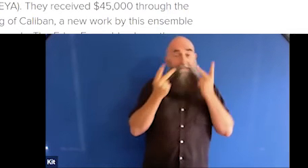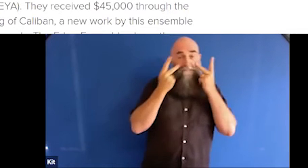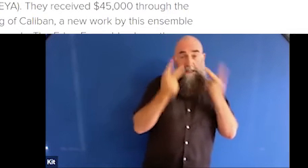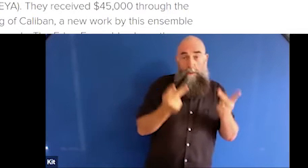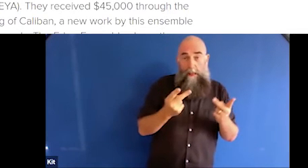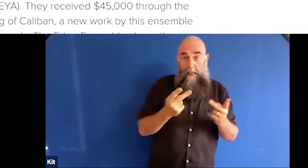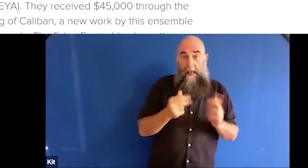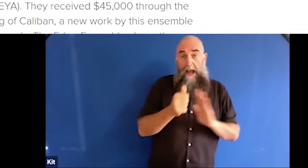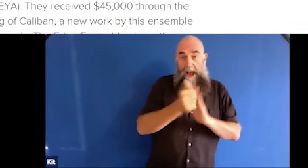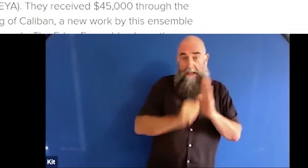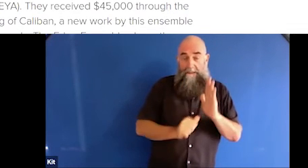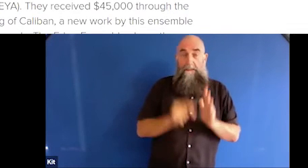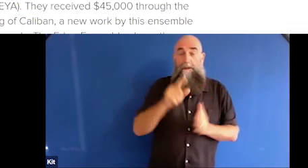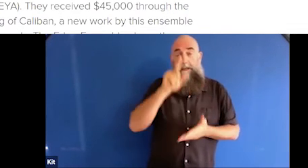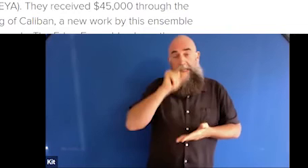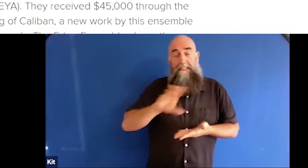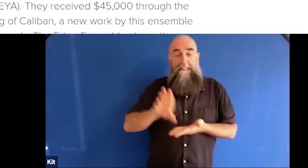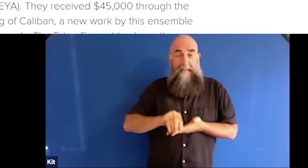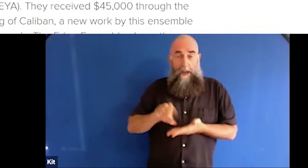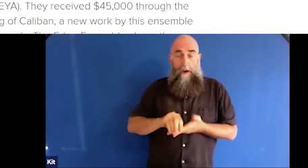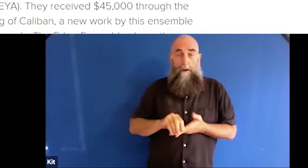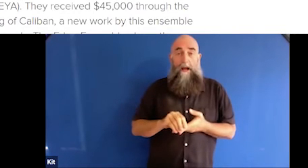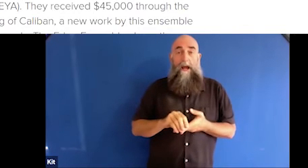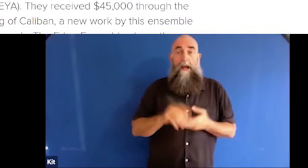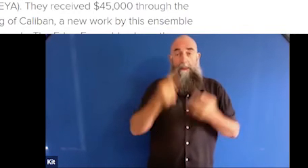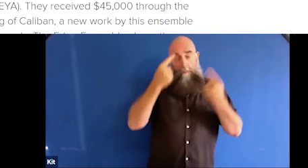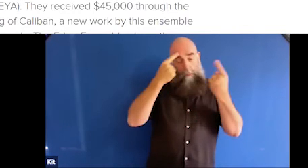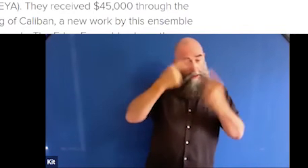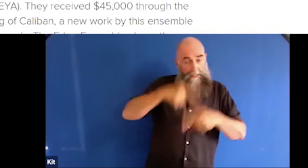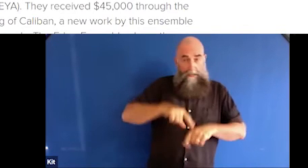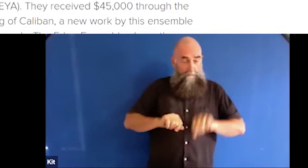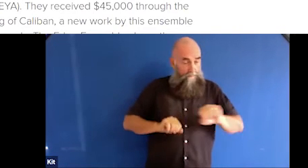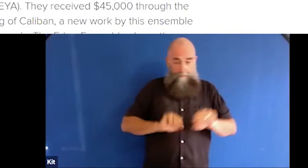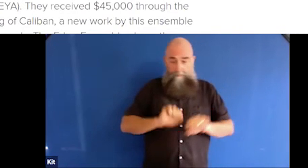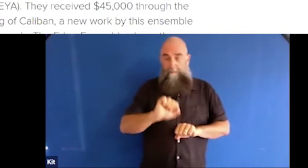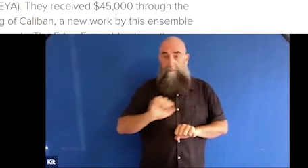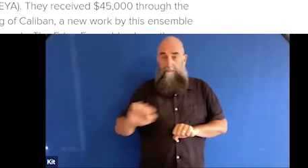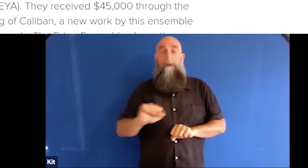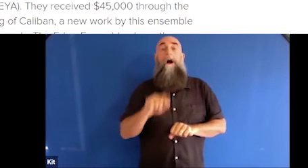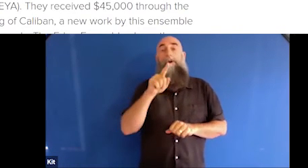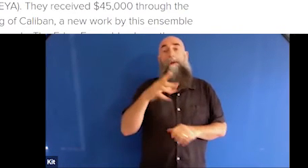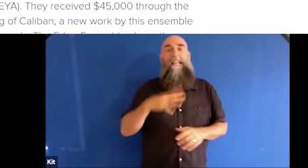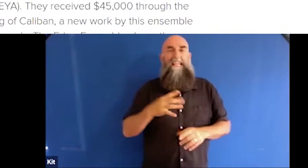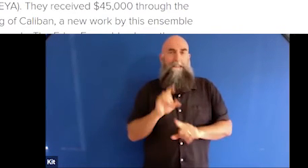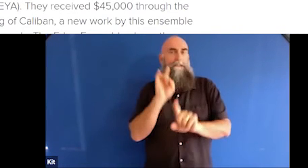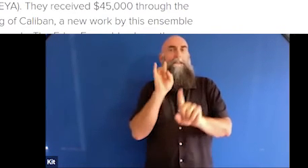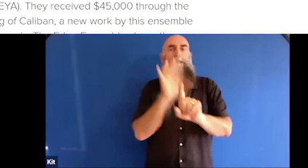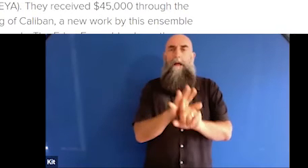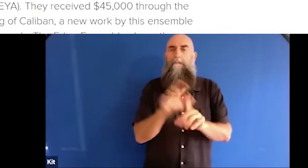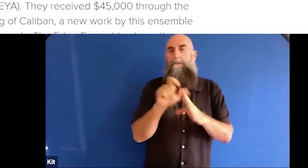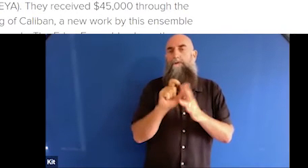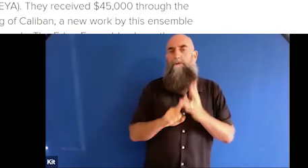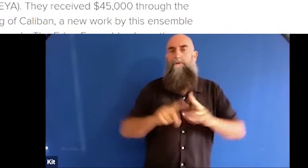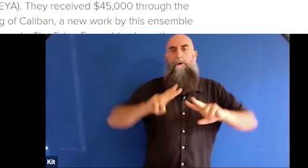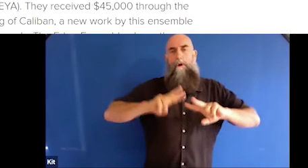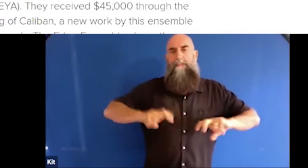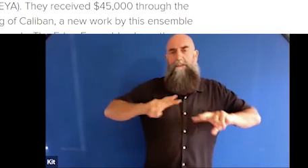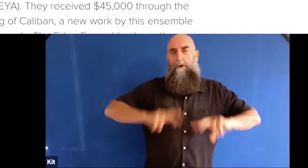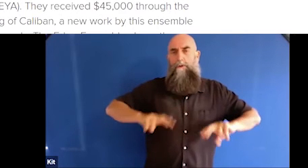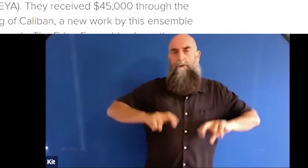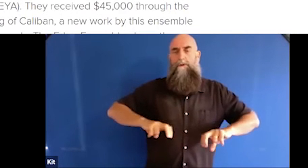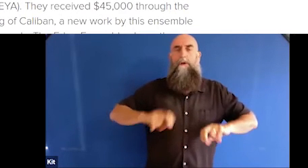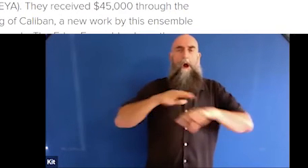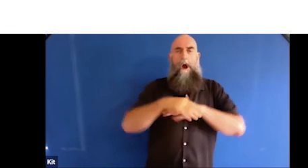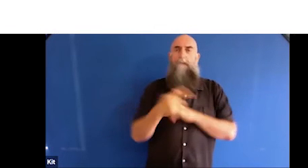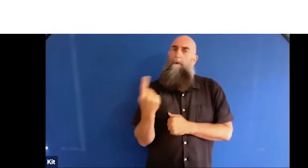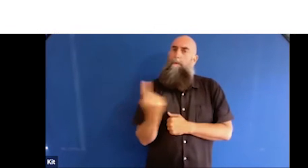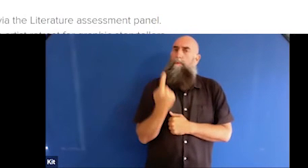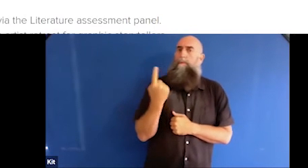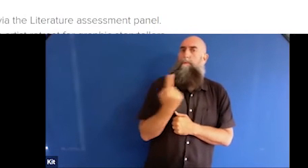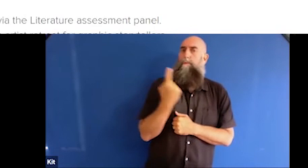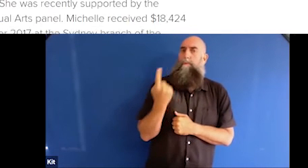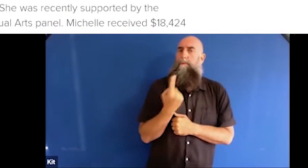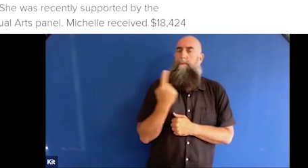down load it and sort it by "visual art", and do your research on who were awarded the grants.